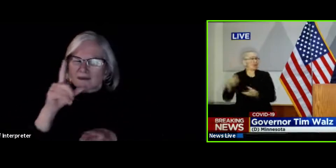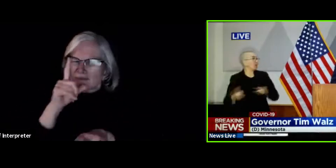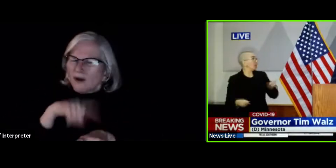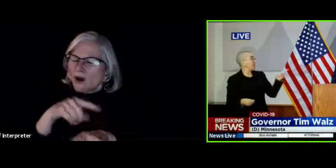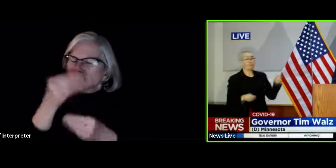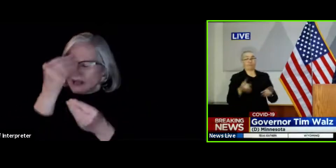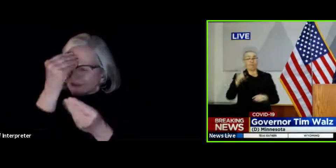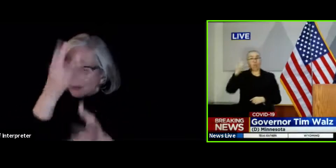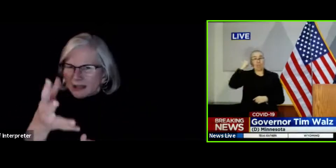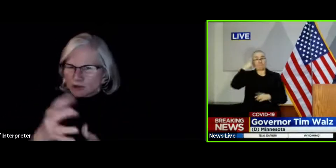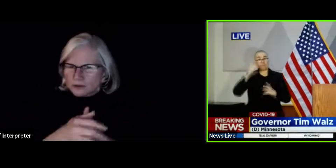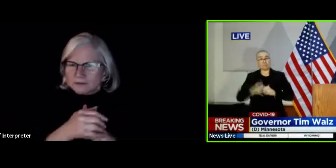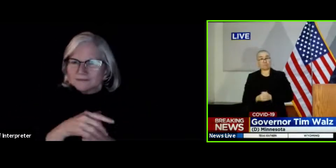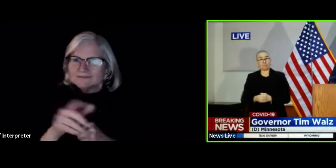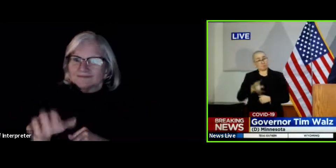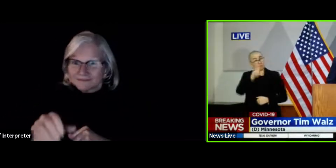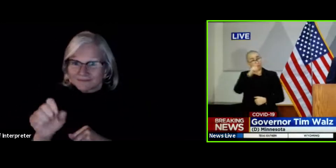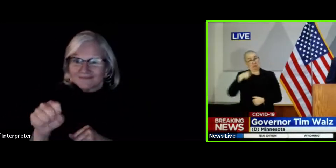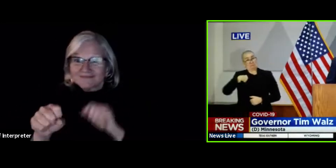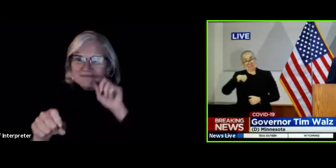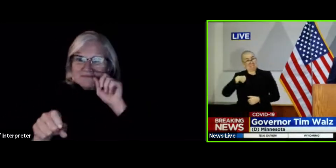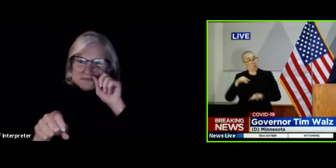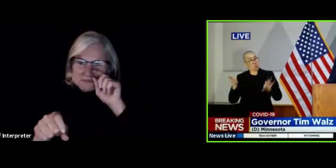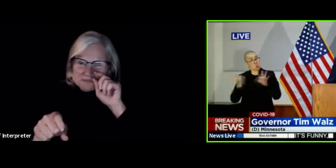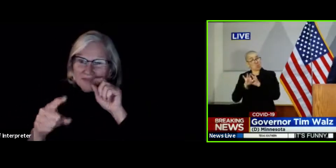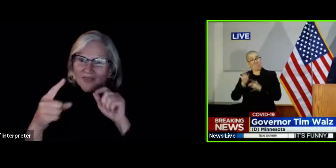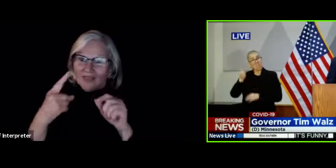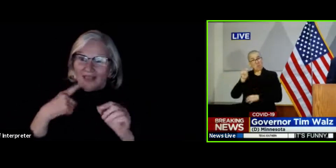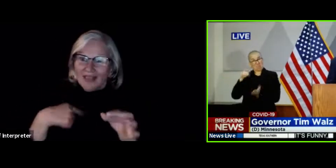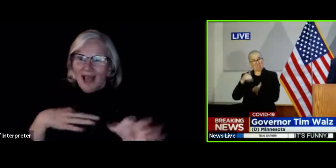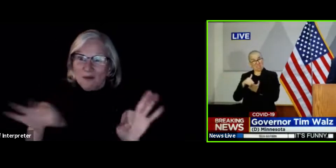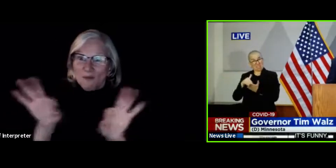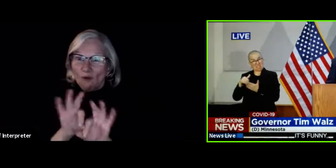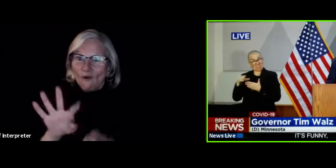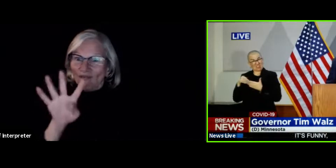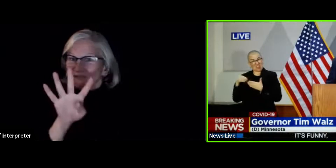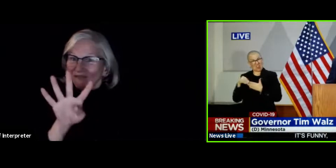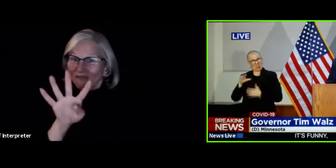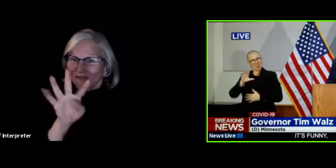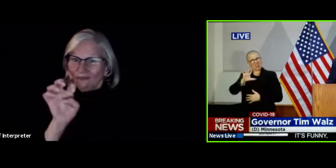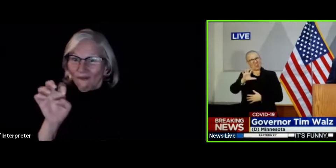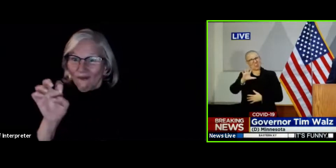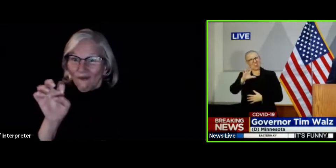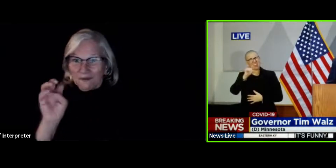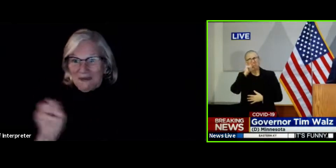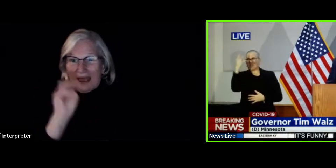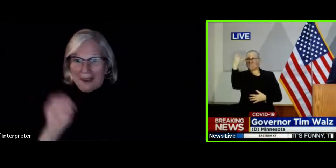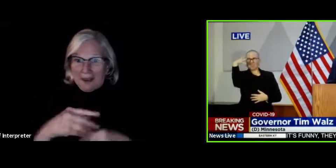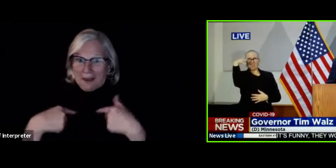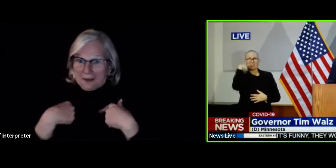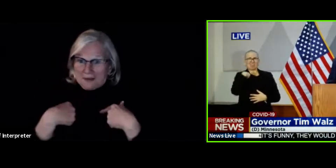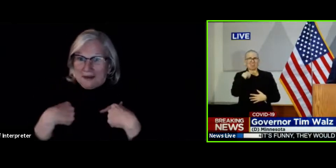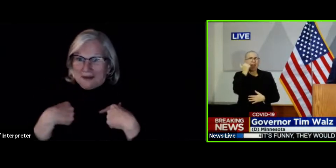BUT THEY DON'T BELIEVE I RAN MY EIGHT-MILE ON THURSDAY MORNING DOWN SUMMIT AND MISSISSIPPI RIVER.